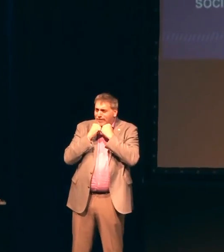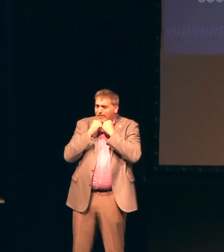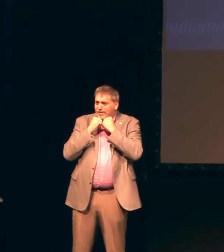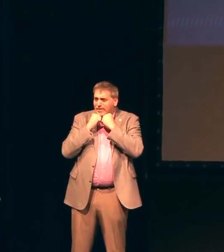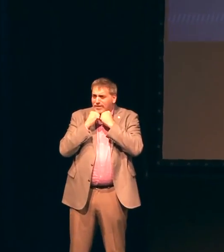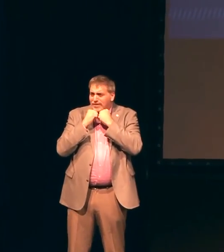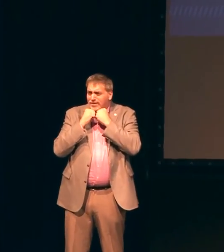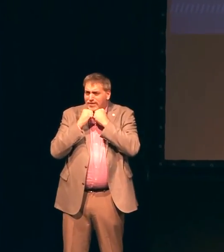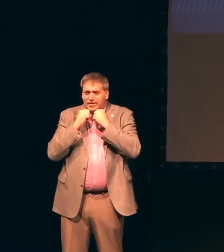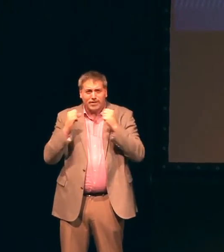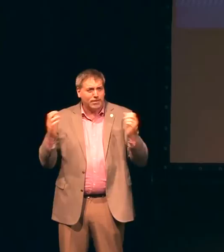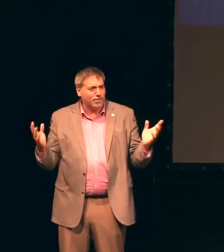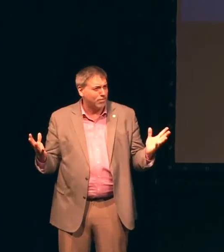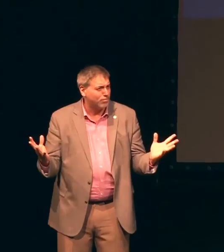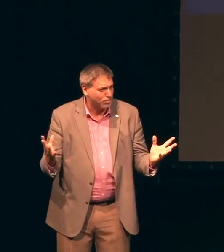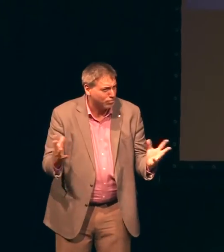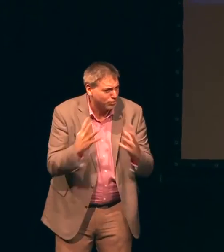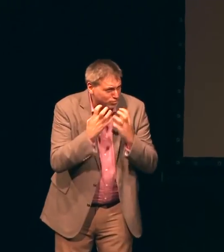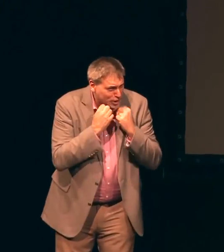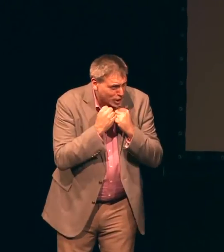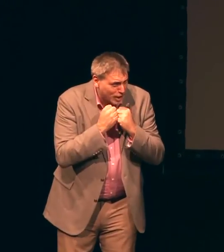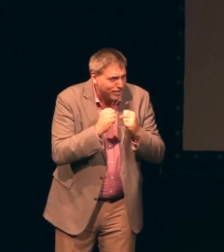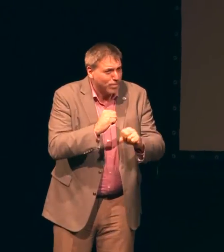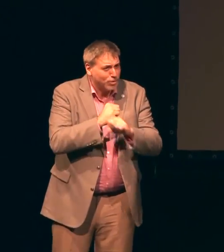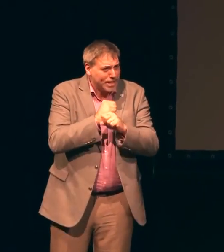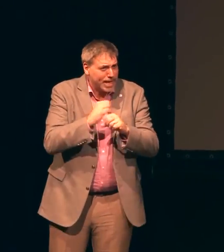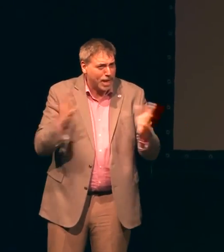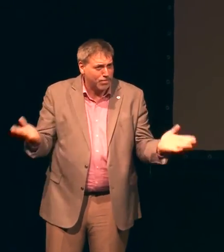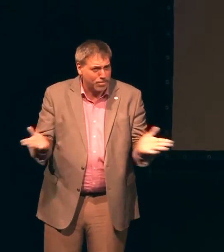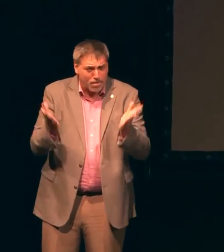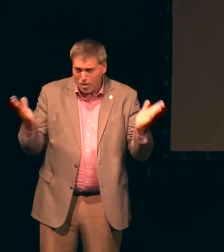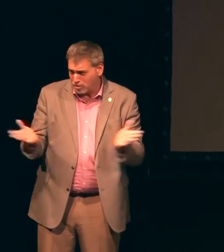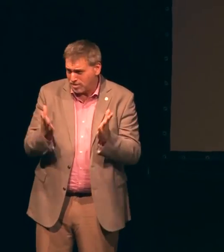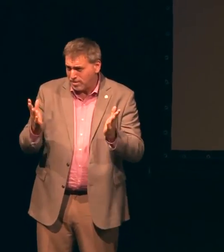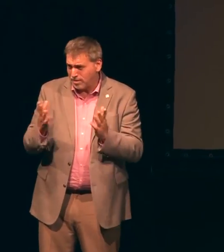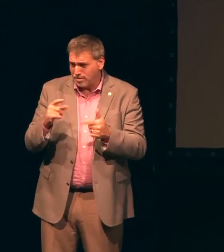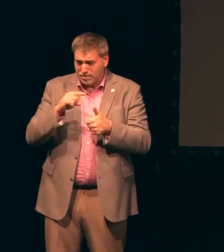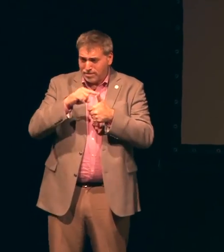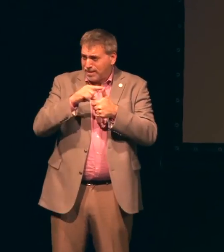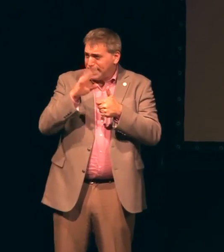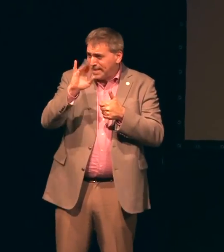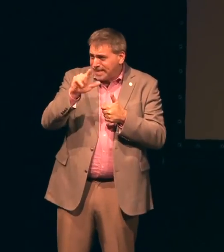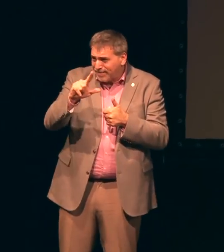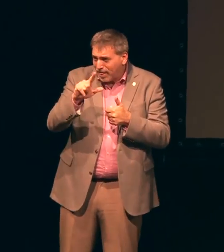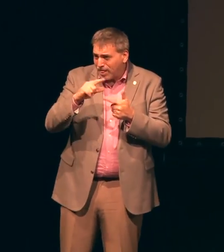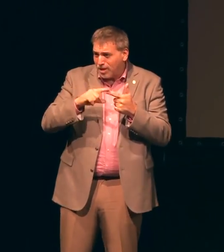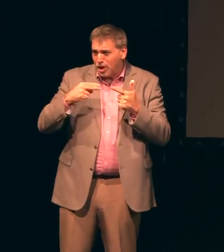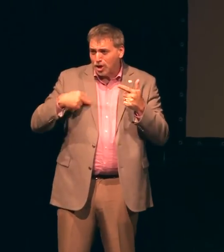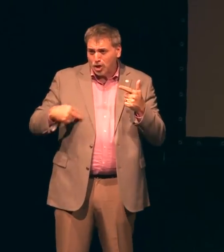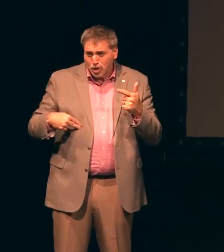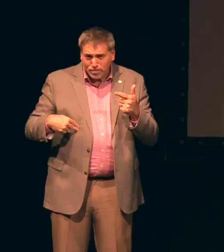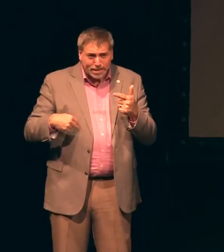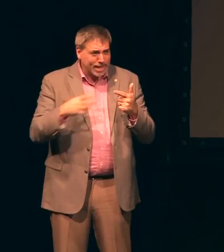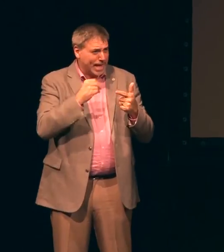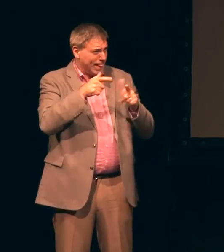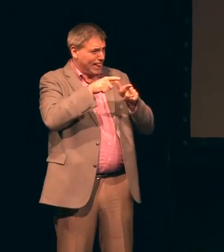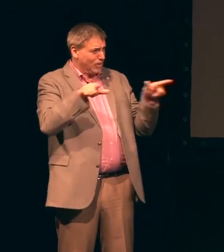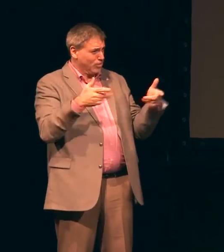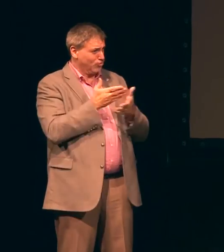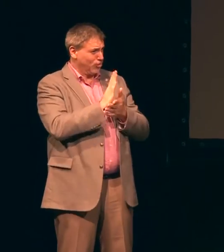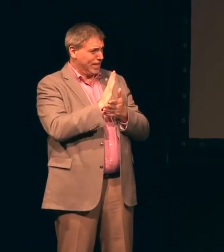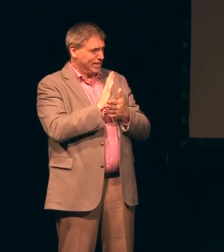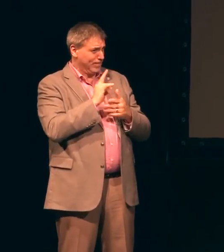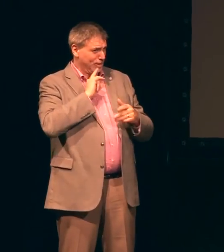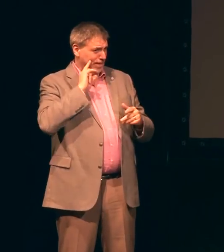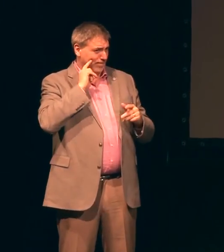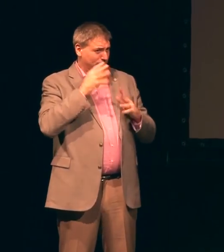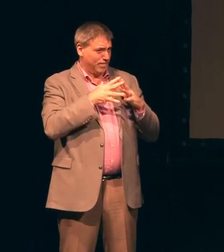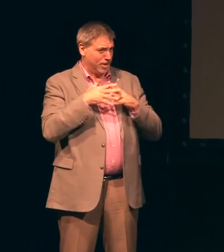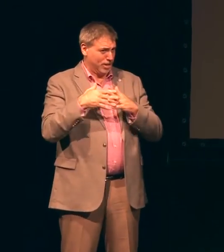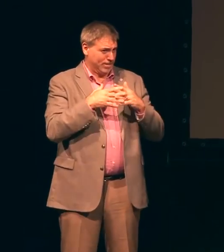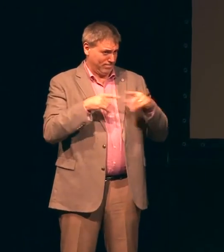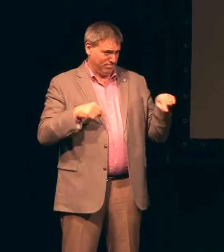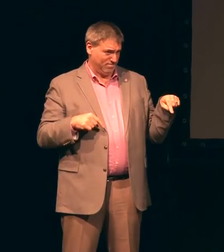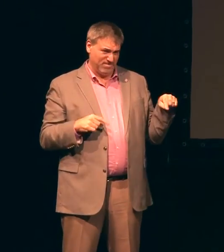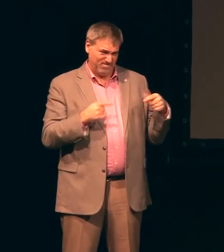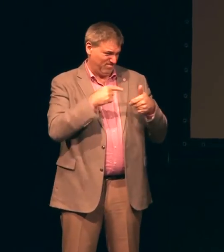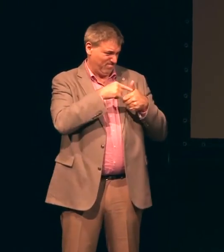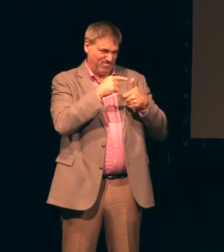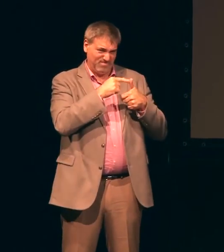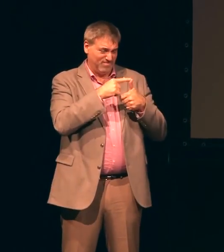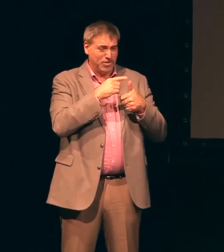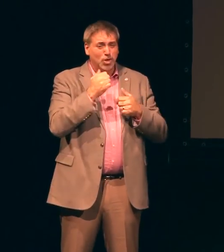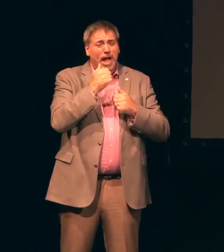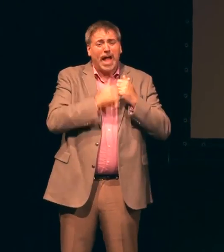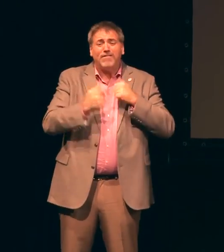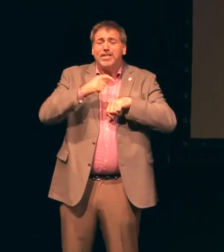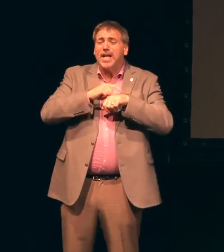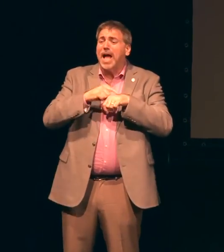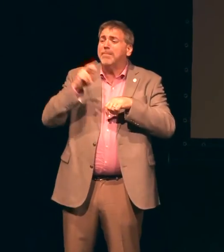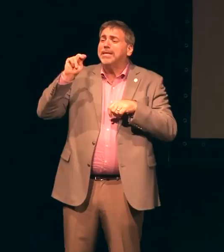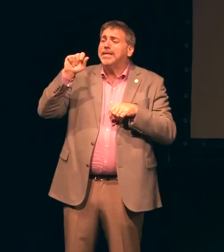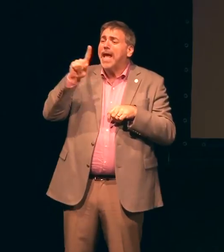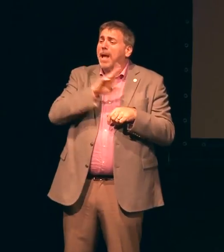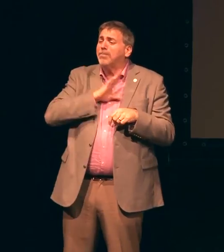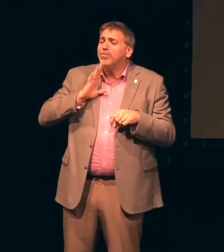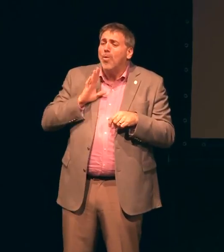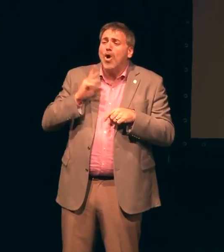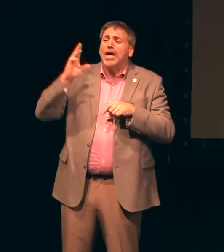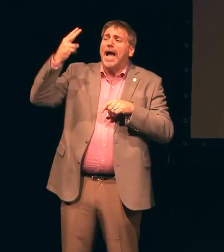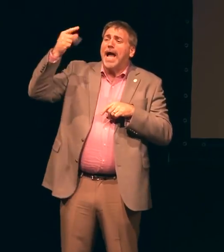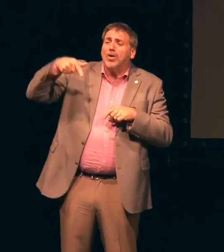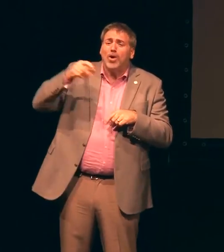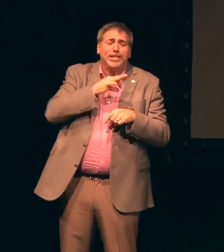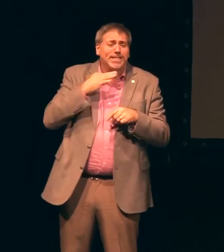here, to preserve protect and promote civil human and linguistical rights so when the